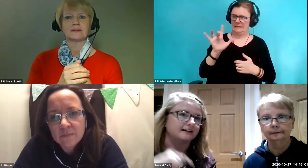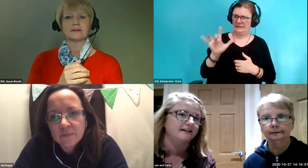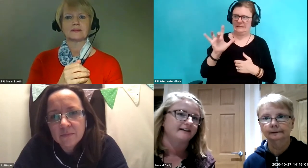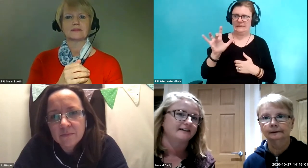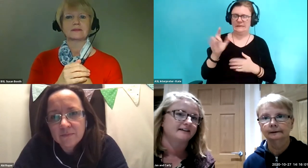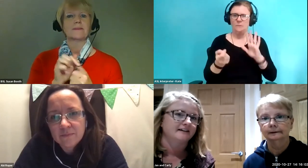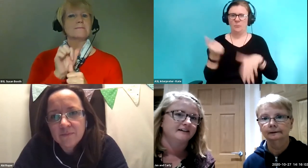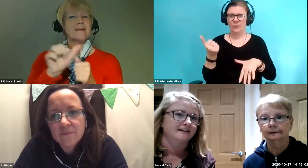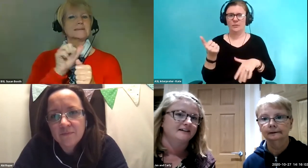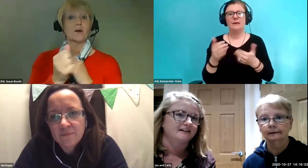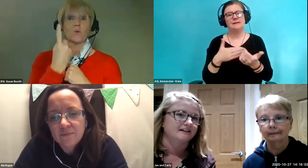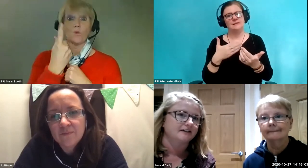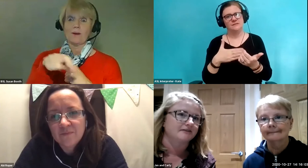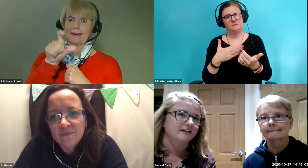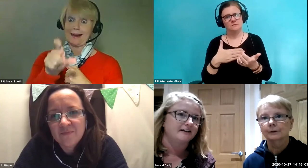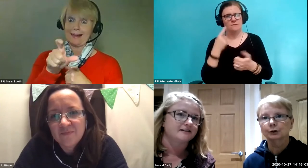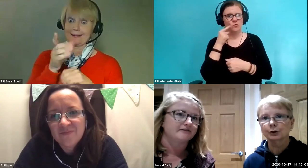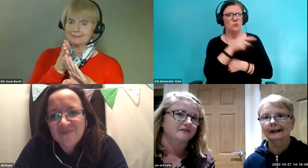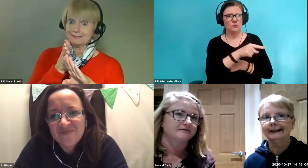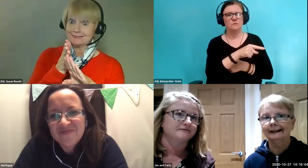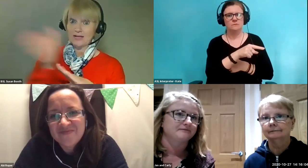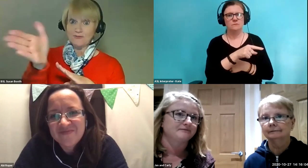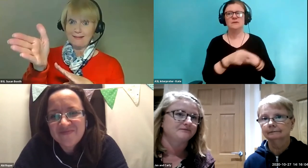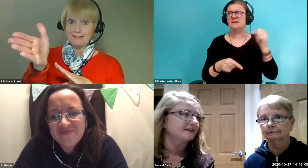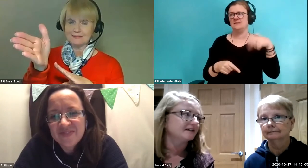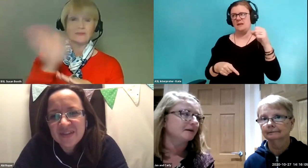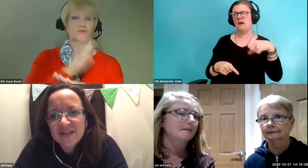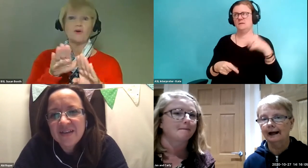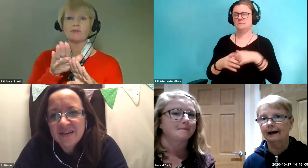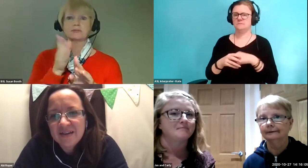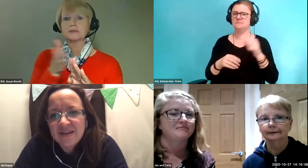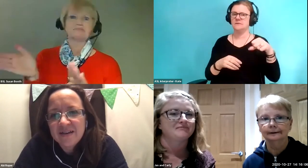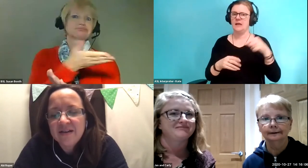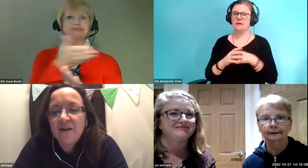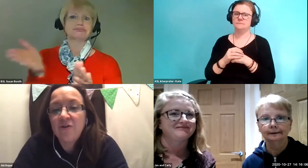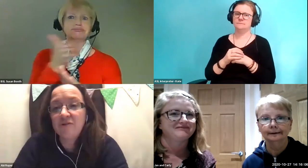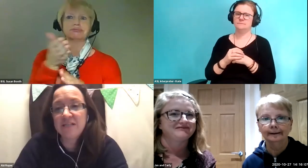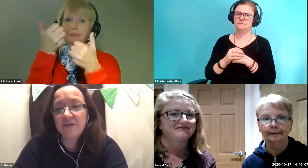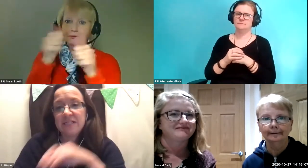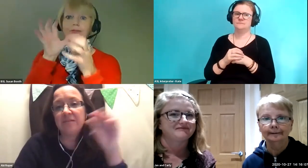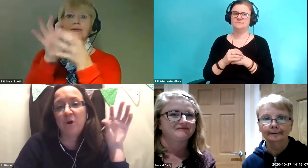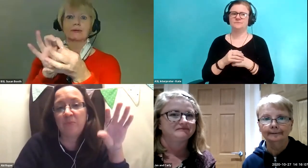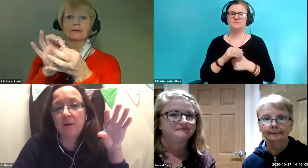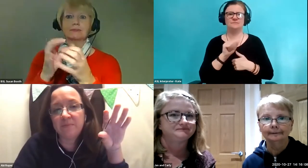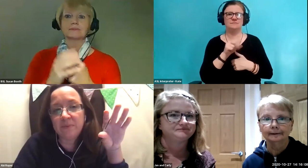is is really useful tricky yeah yeah all right so I think you're saying the pop-up